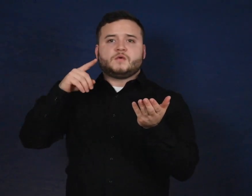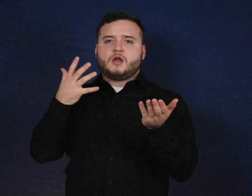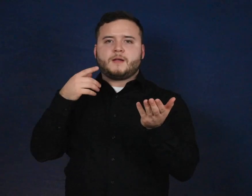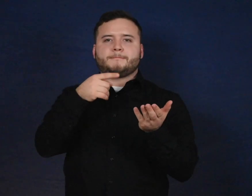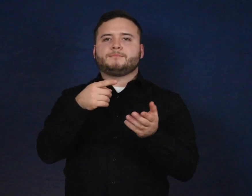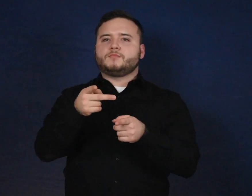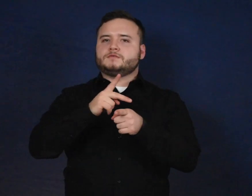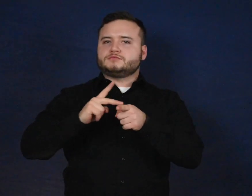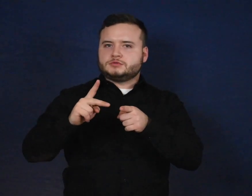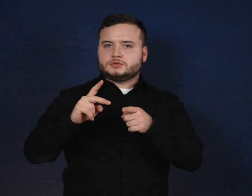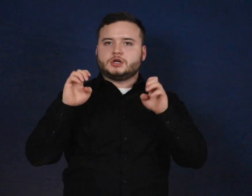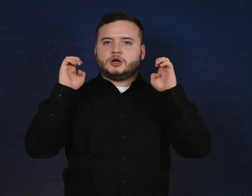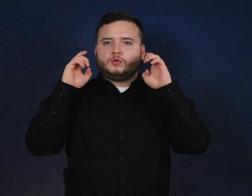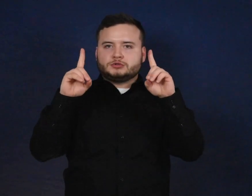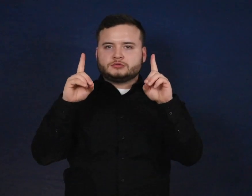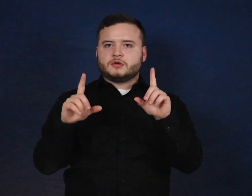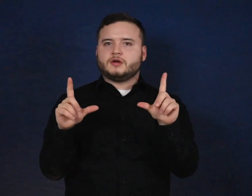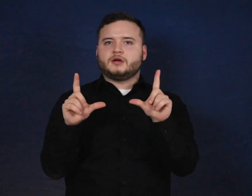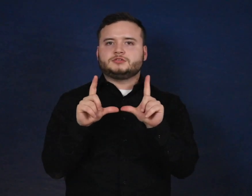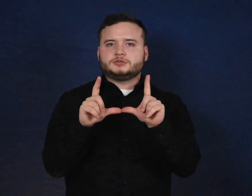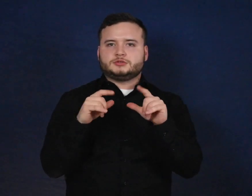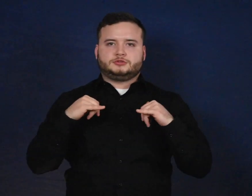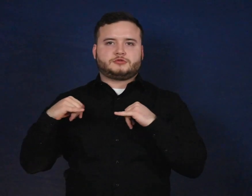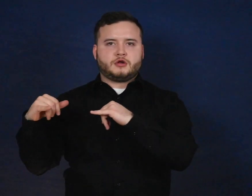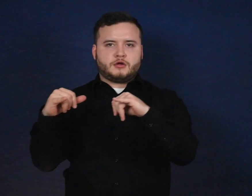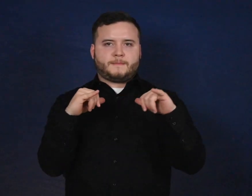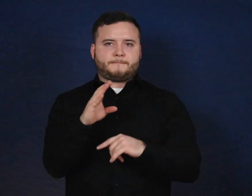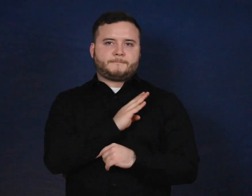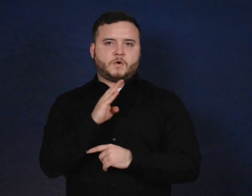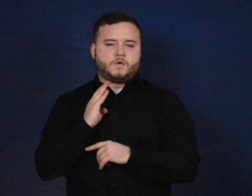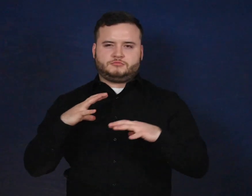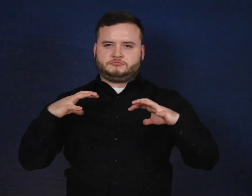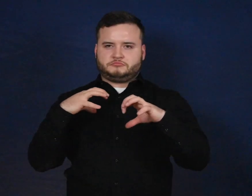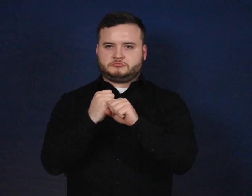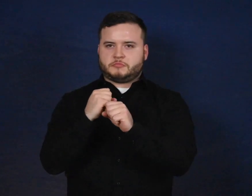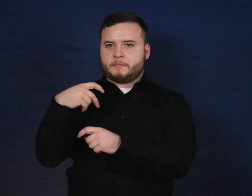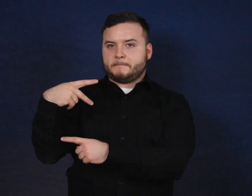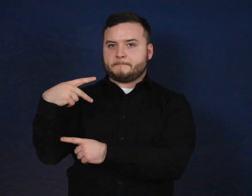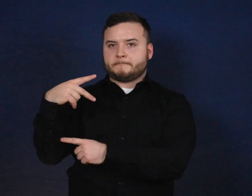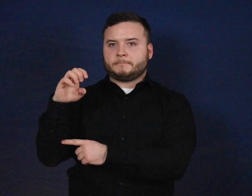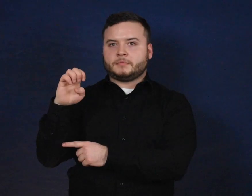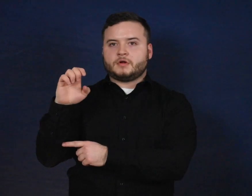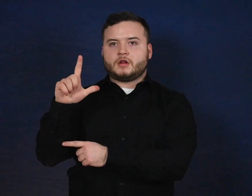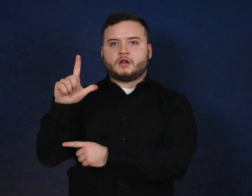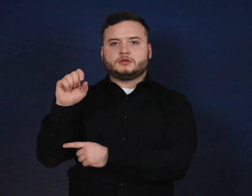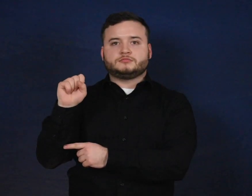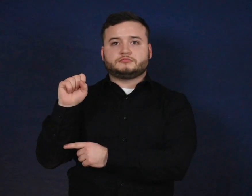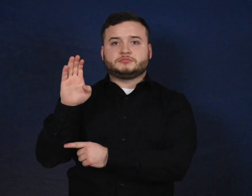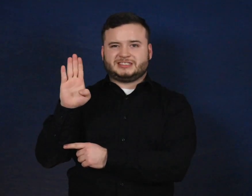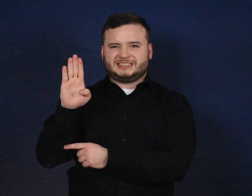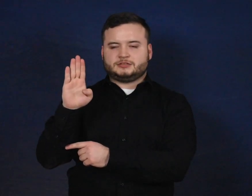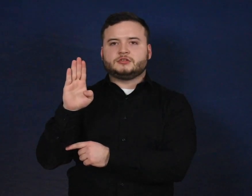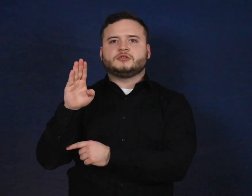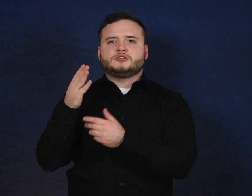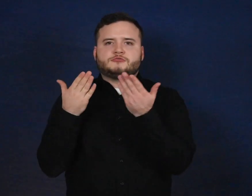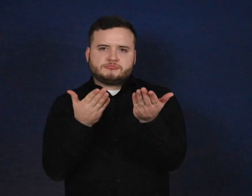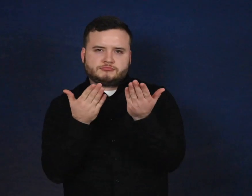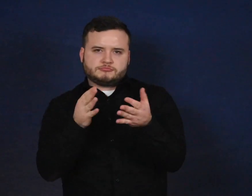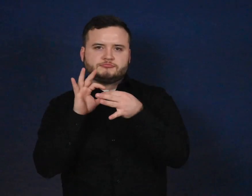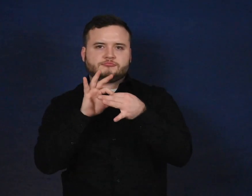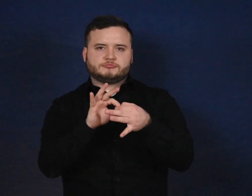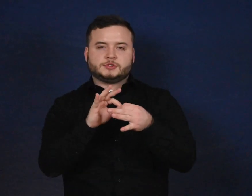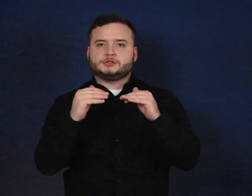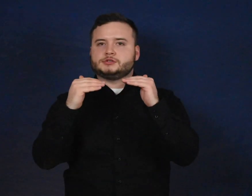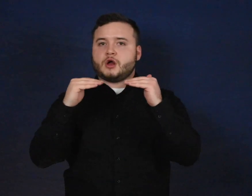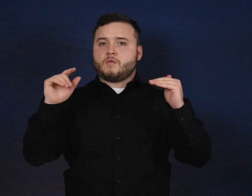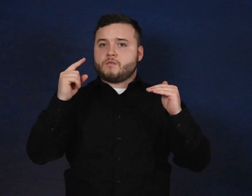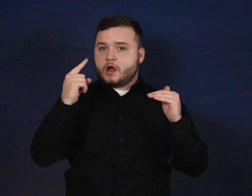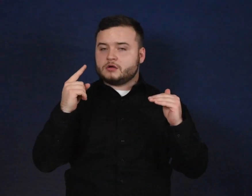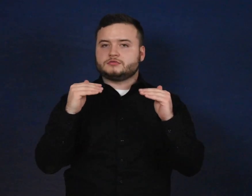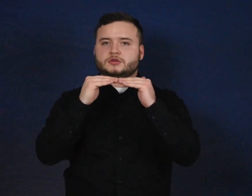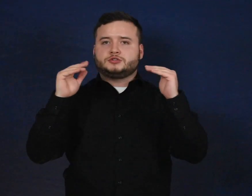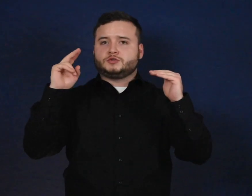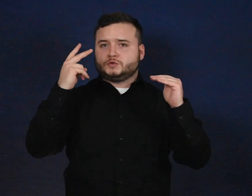to the Professional Educators Licensing and Standards Board (PELSB) to Tier I and Tier